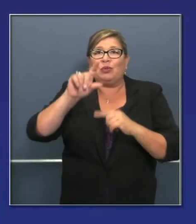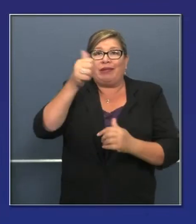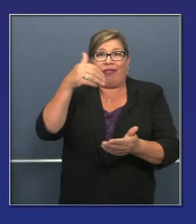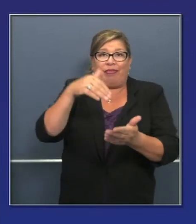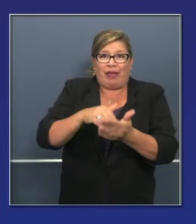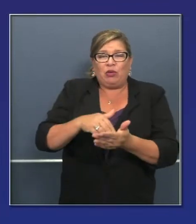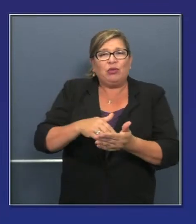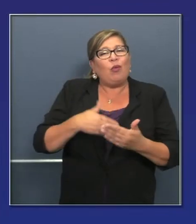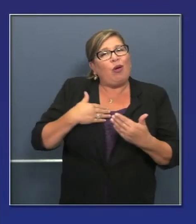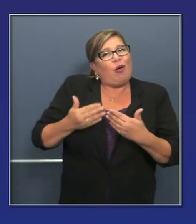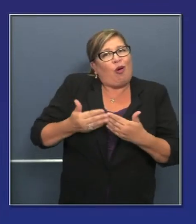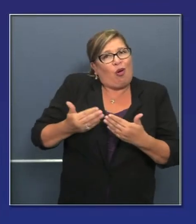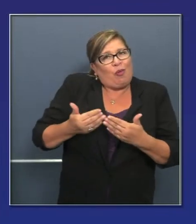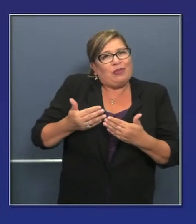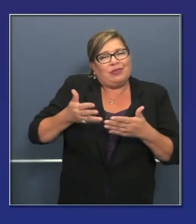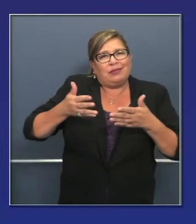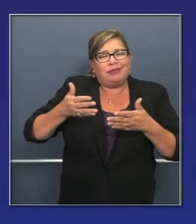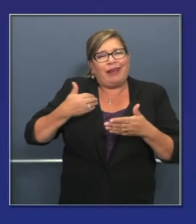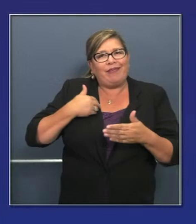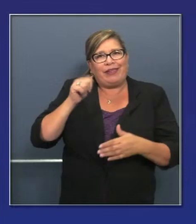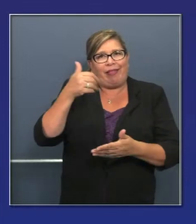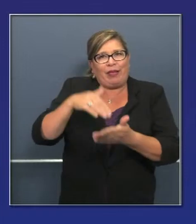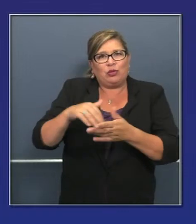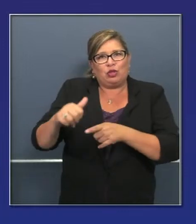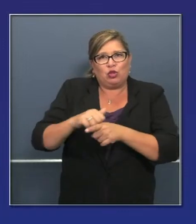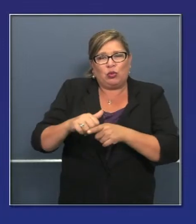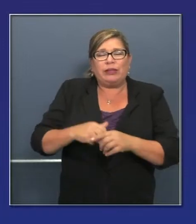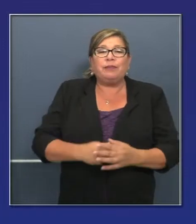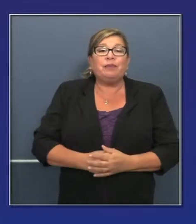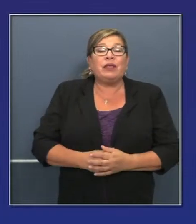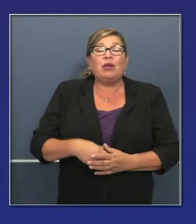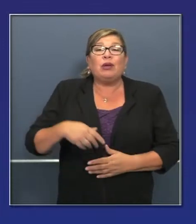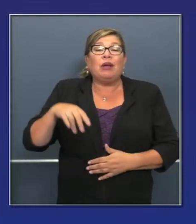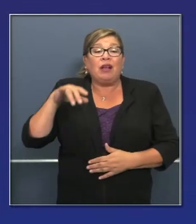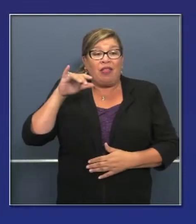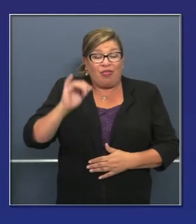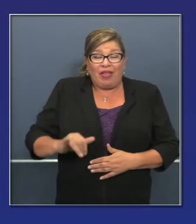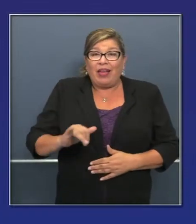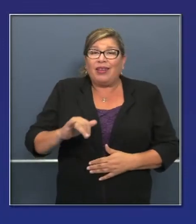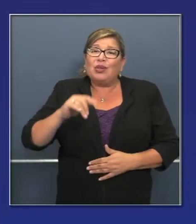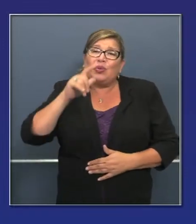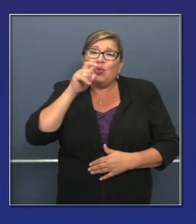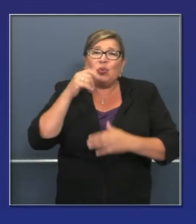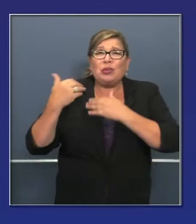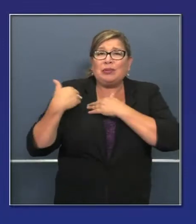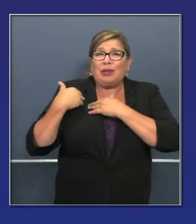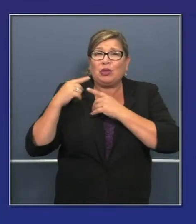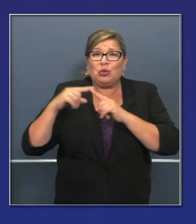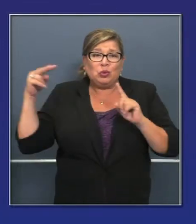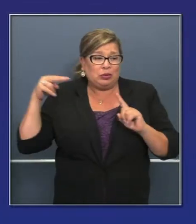the cities and counties again these are County Health directed operations bottom up not top down